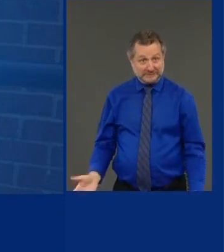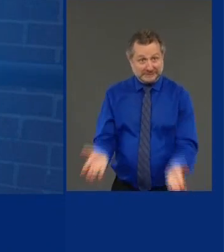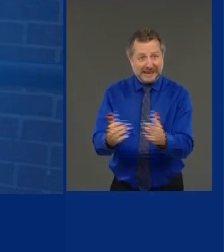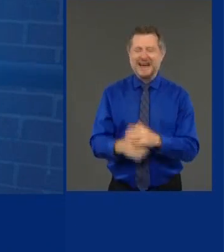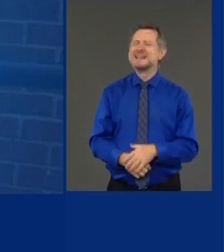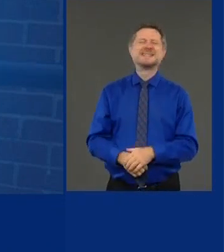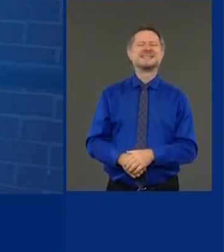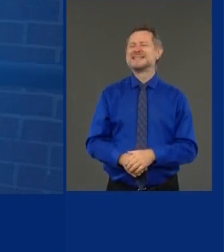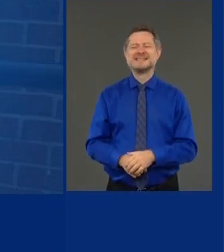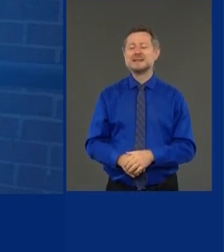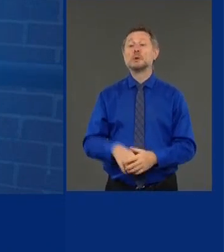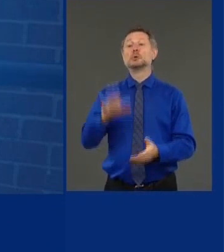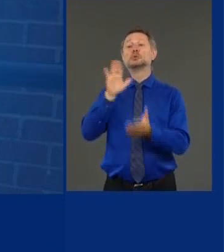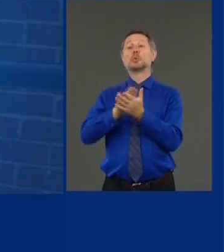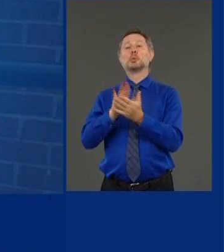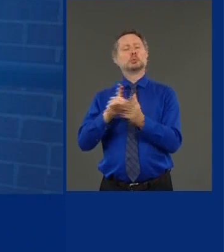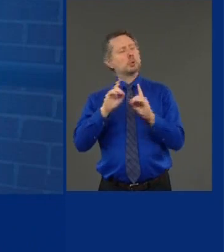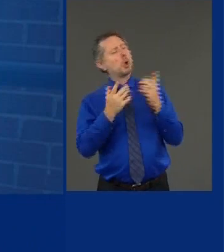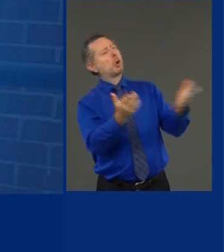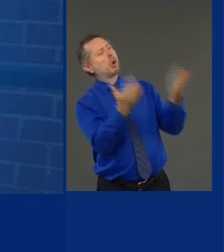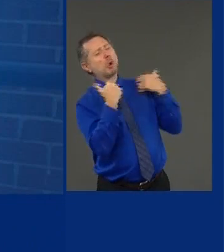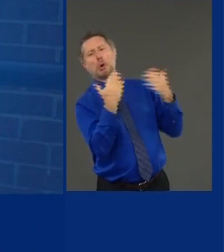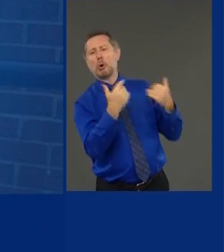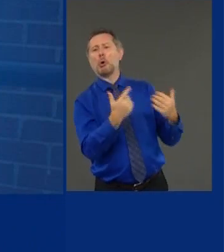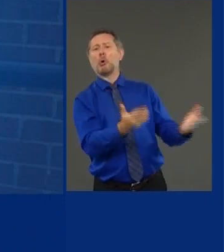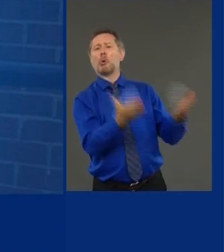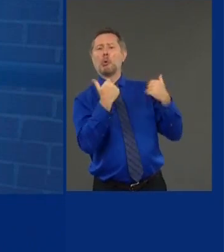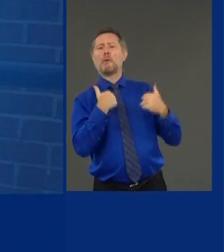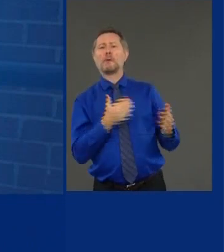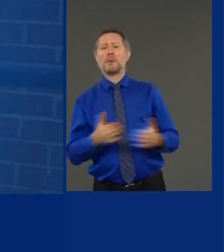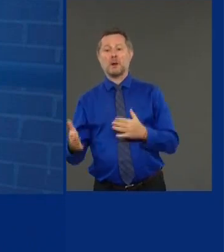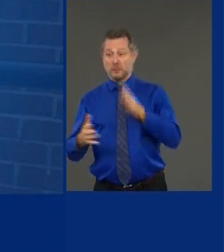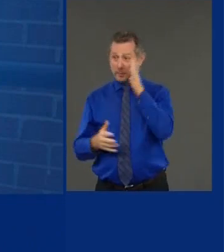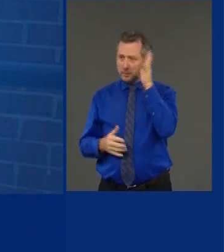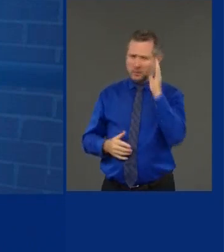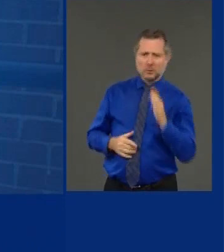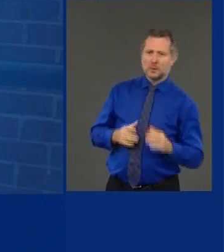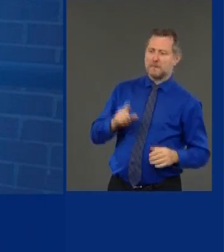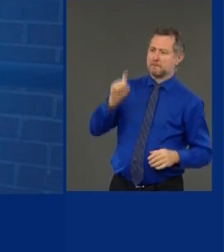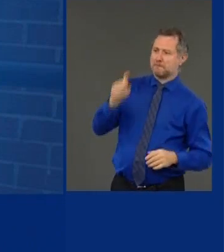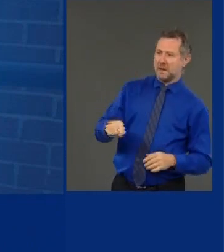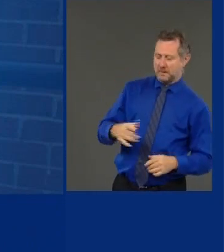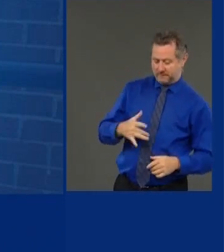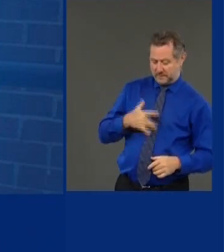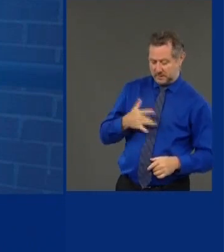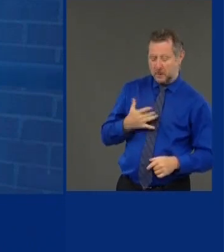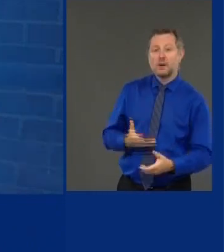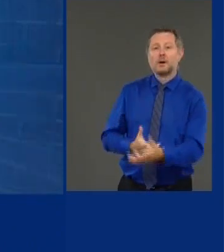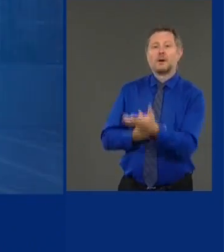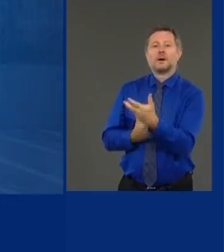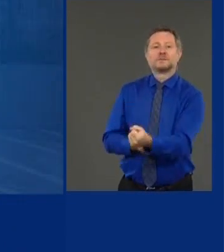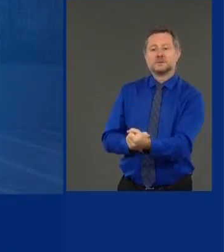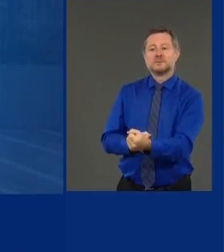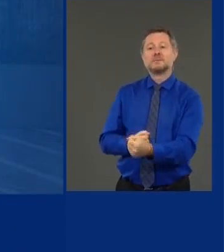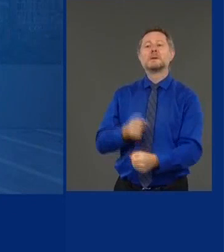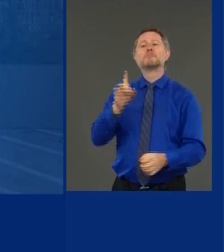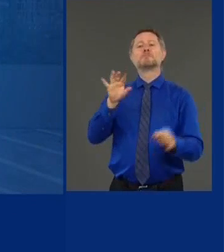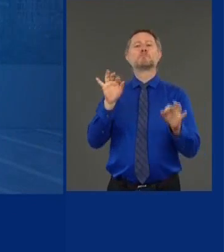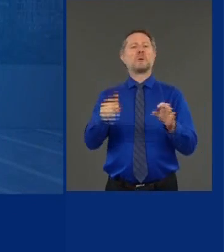JUST BECAUSE I SAY THE INFECTION RATE IS LOW, THAT'S NOT GOING TO CAUSE A PARENT TO SEND A CHILD BACK TO SCHOOL. JUST BECAUSE THE SCHOOL DISTRICT